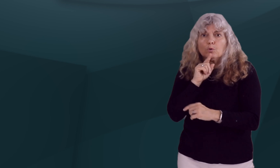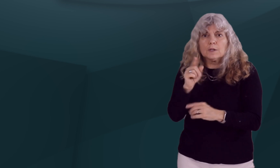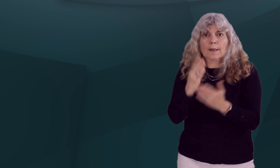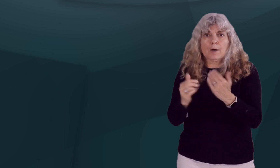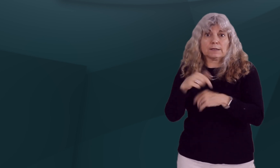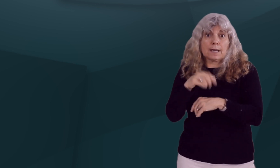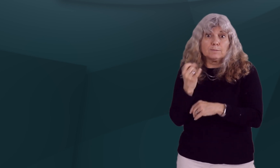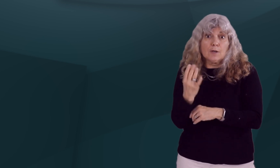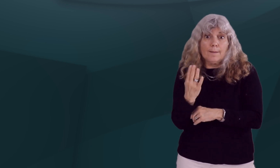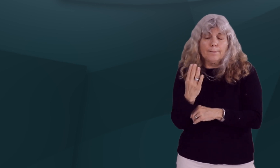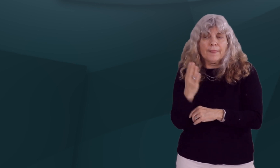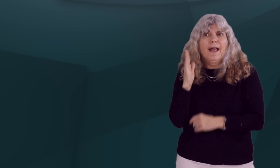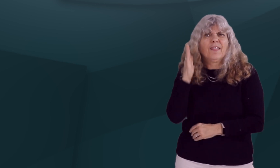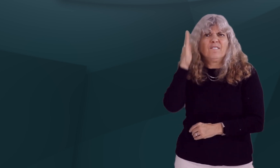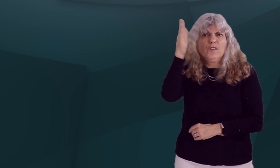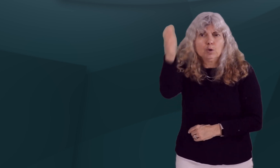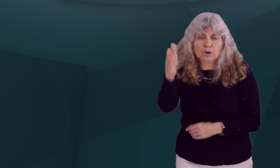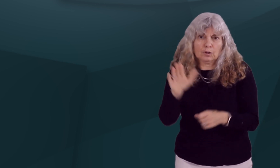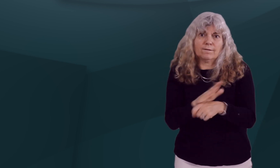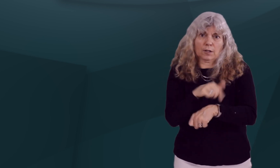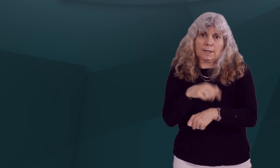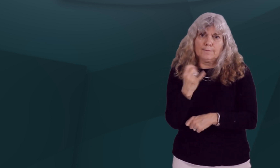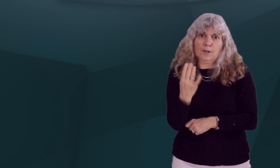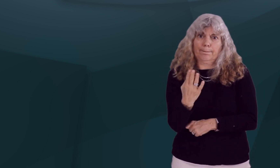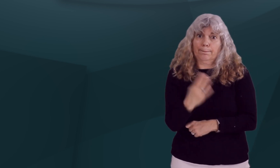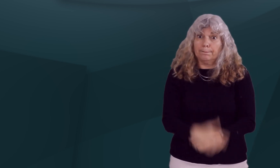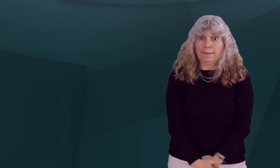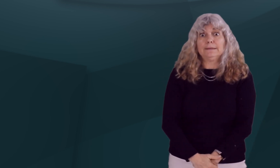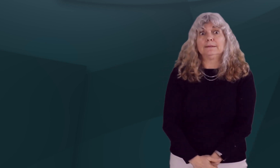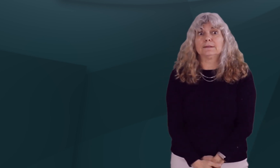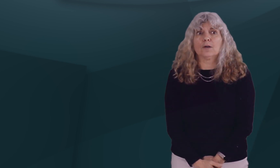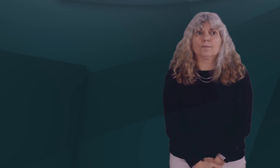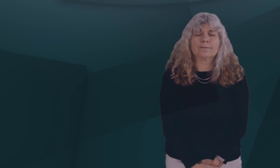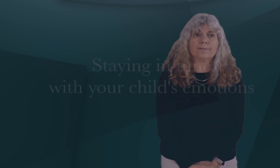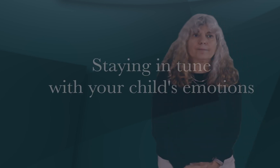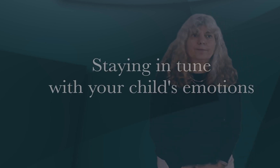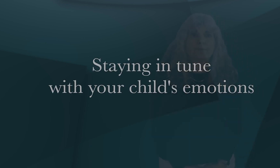to find a real part-time job and, in the future, obtain a full-time job.